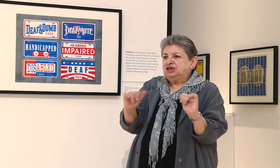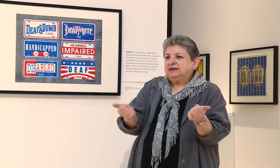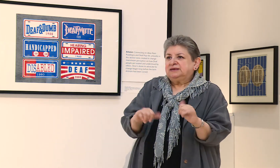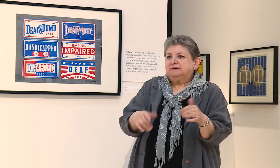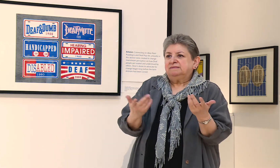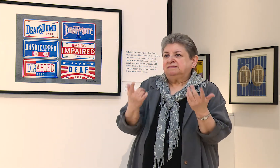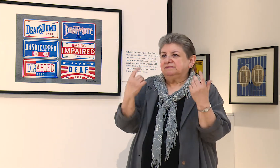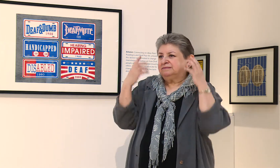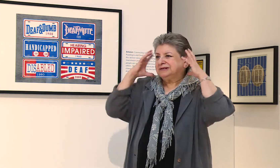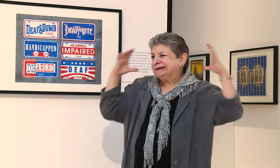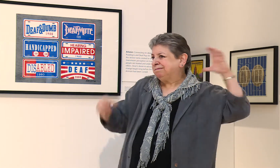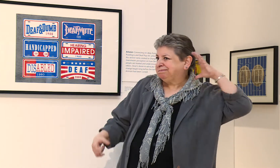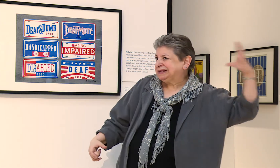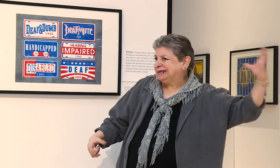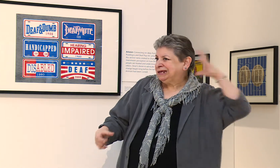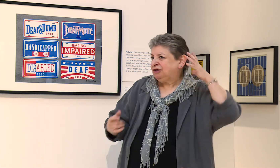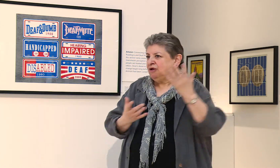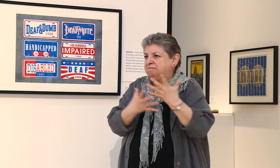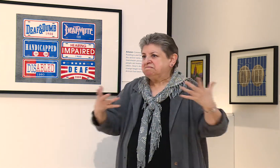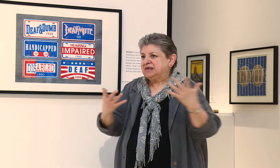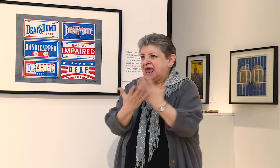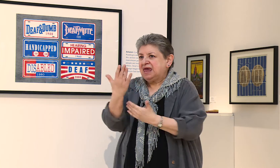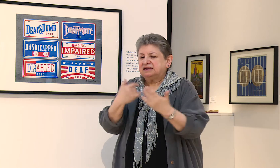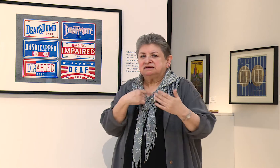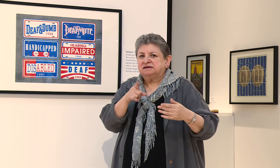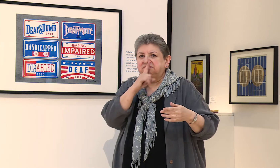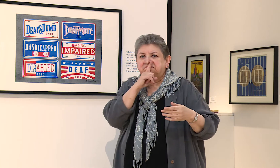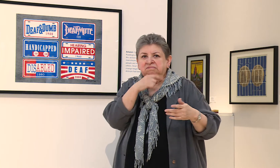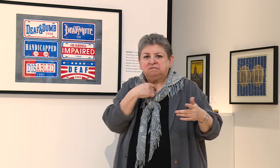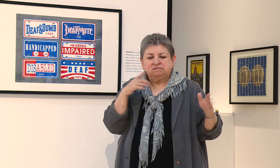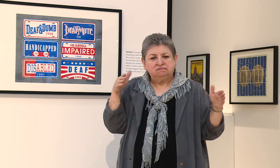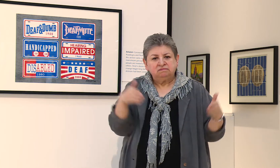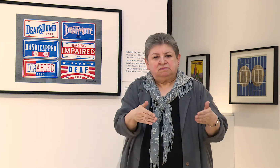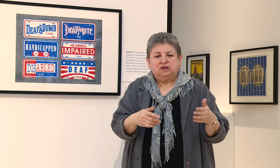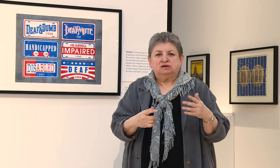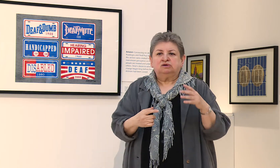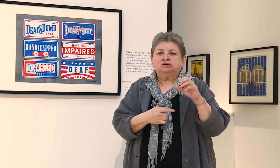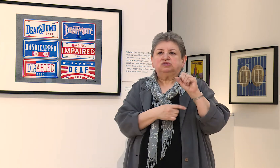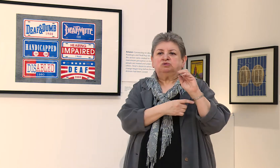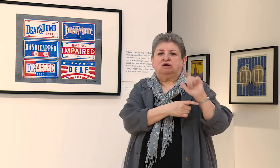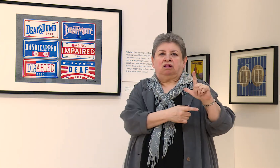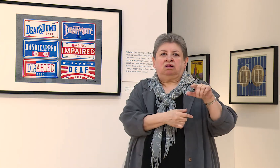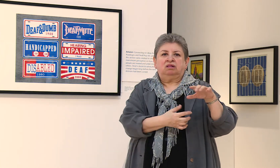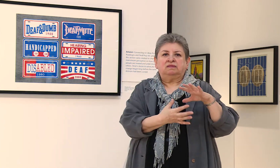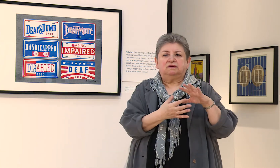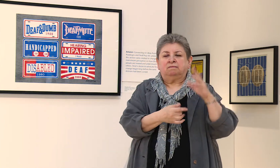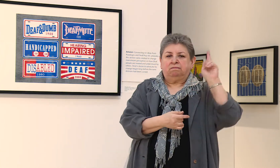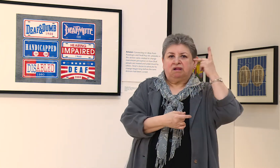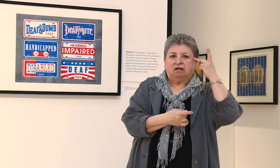motifs, perhaps the enlargement of the ear or the hands. I was much more interested